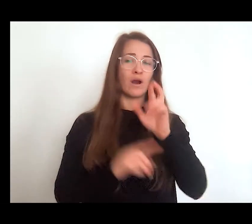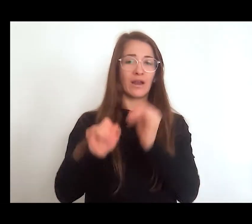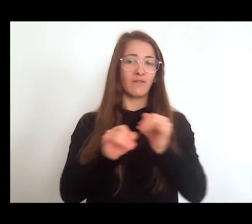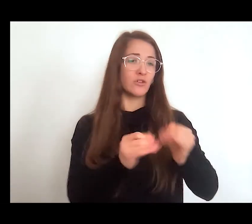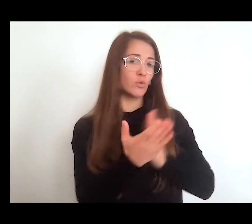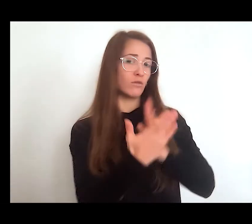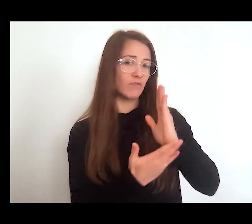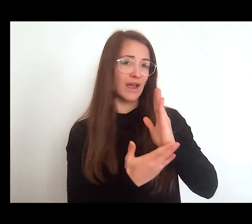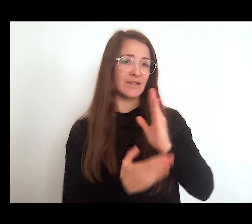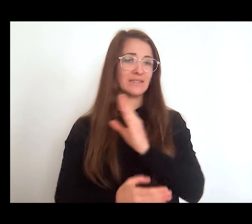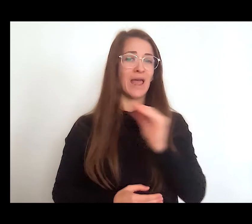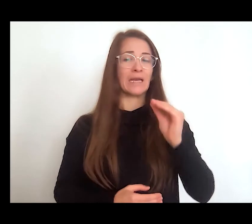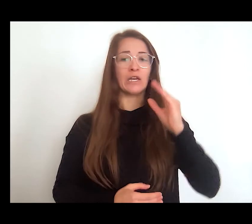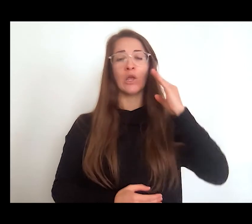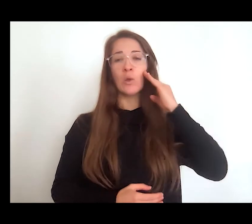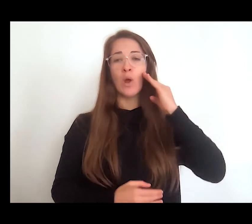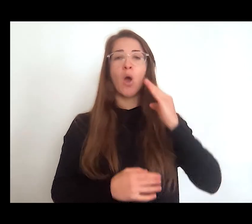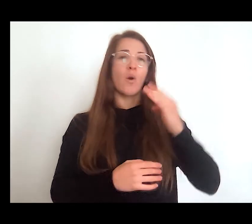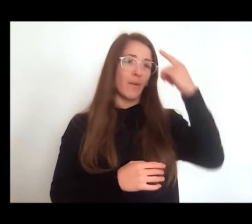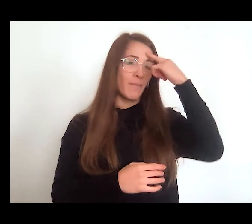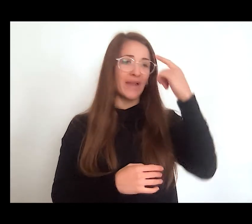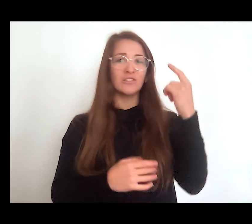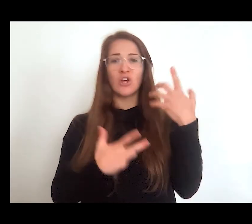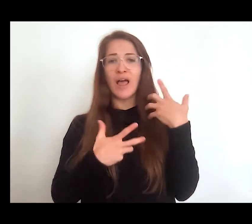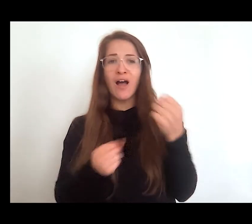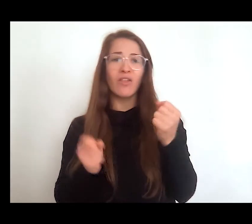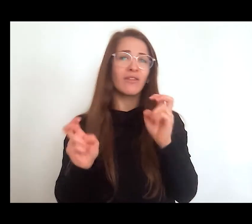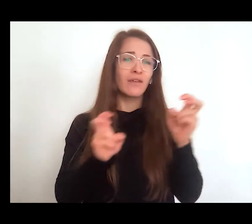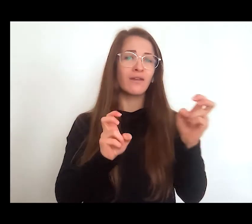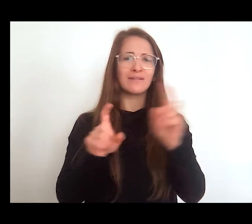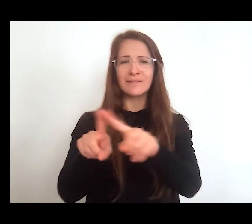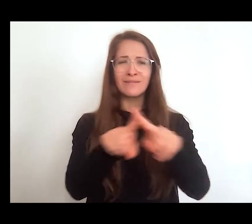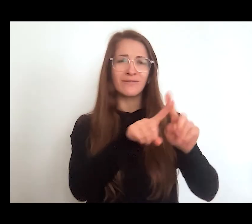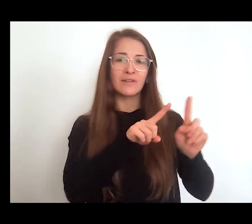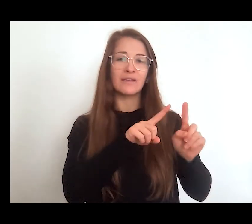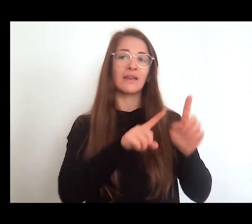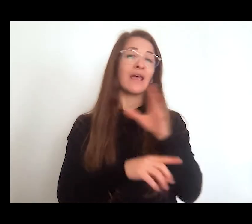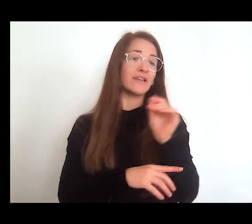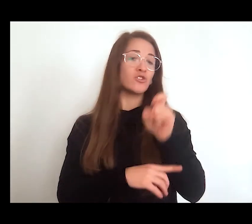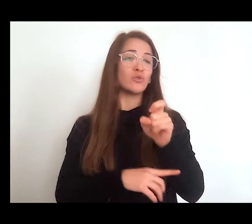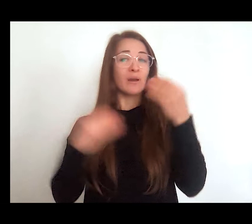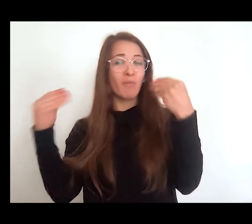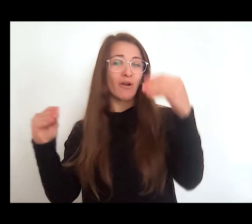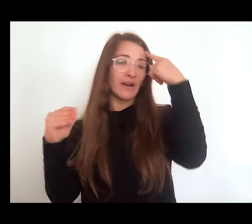ADVOCACY, AND ALL THE OTHER